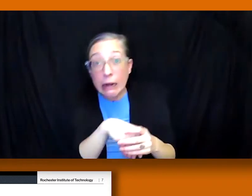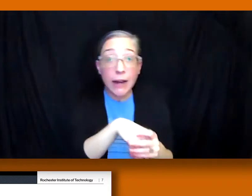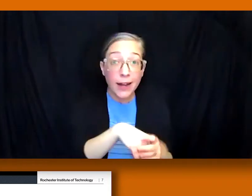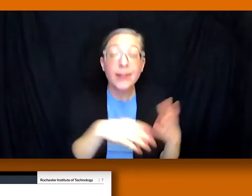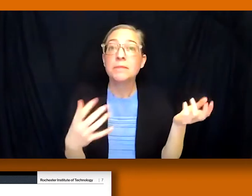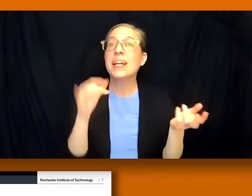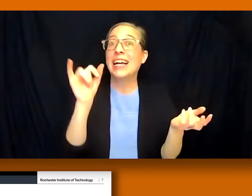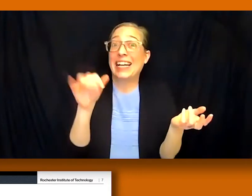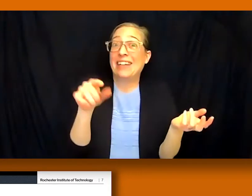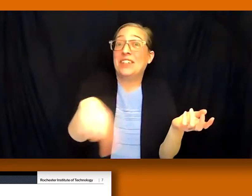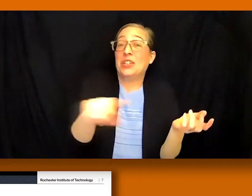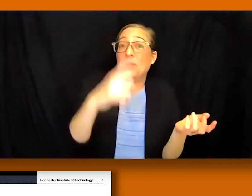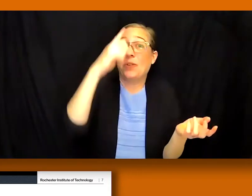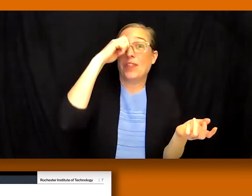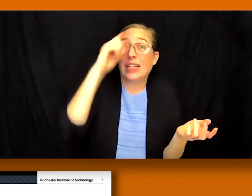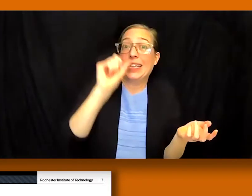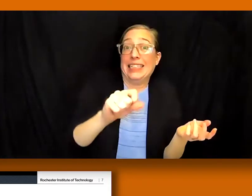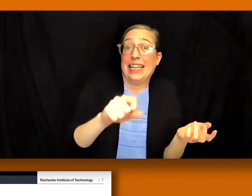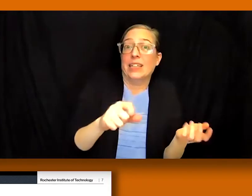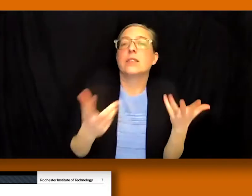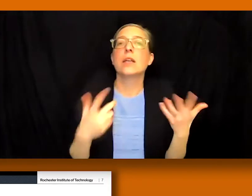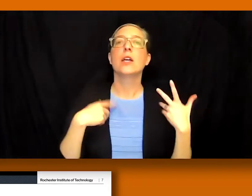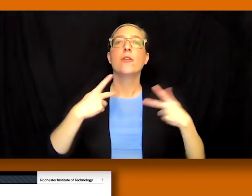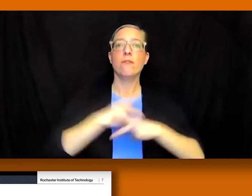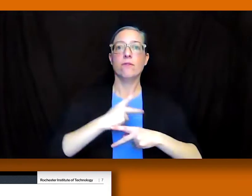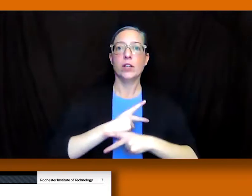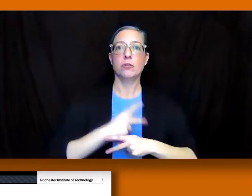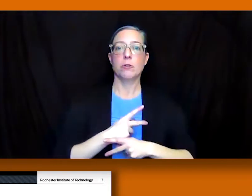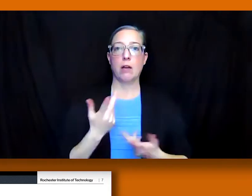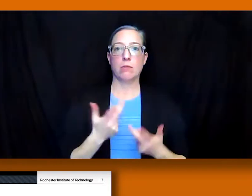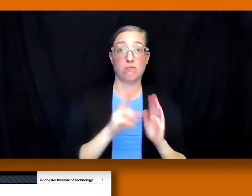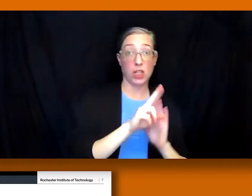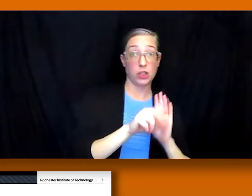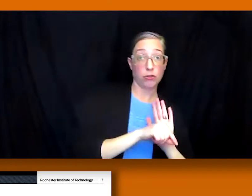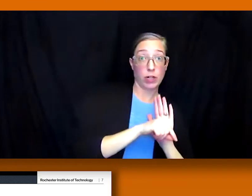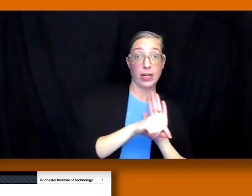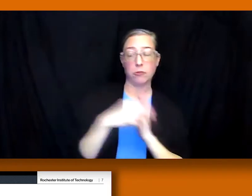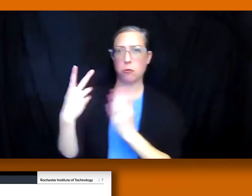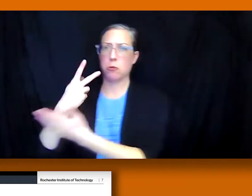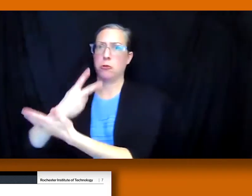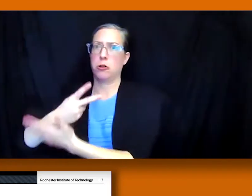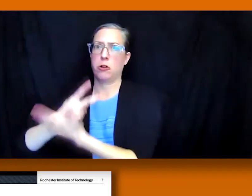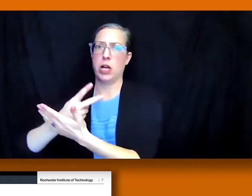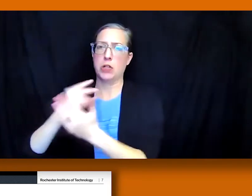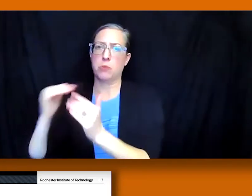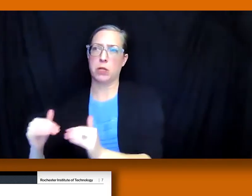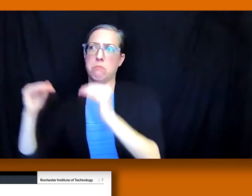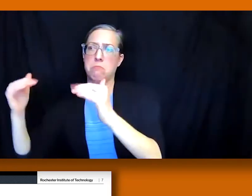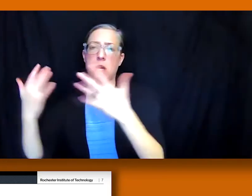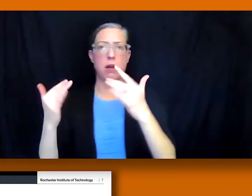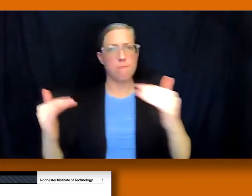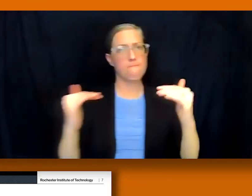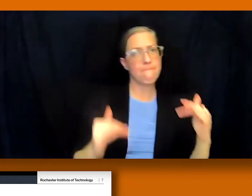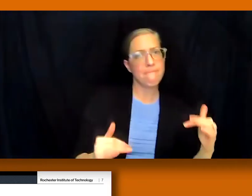consistent with graduate or undergraduate level of work? Um, do you already have access to qualified students,